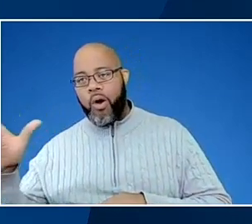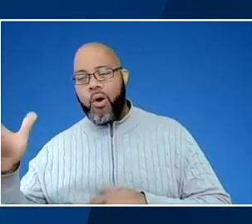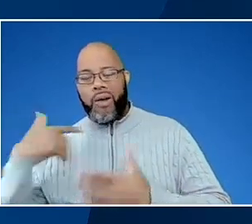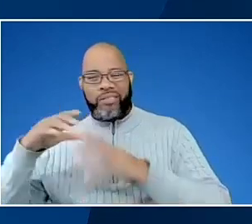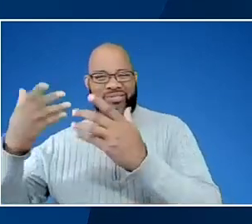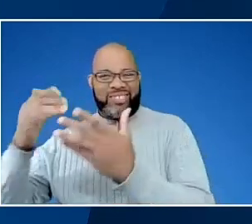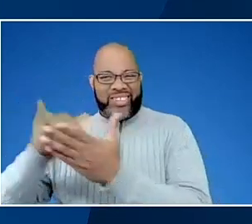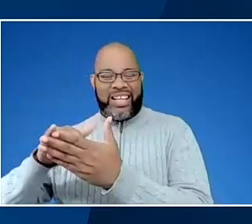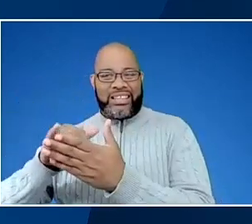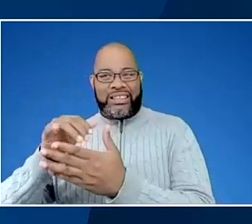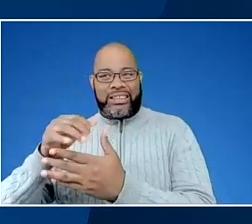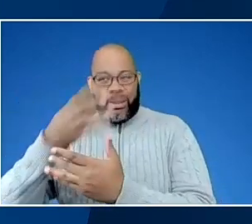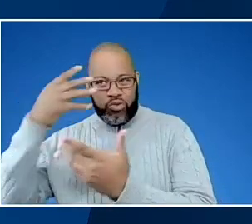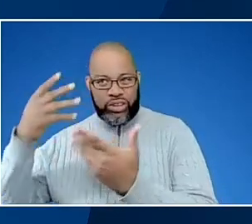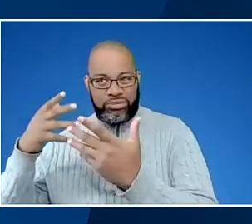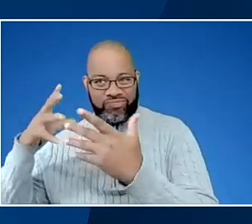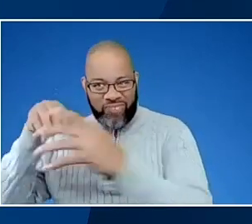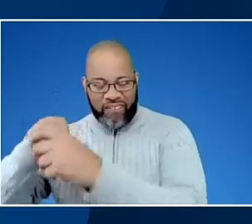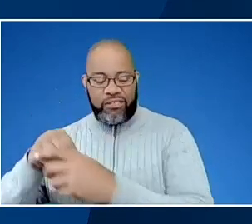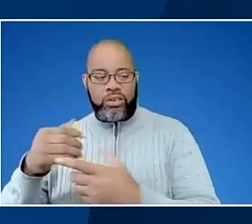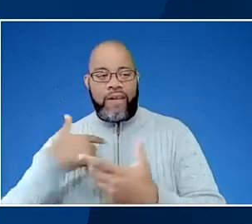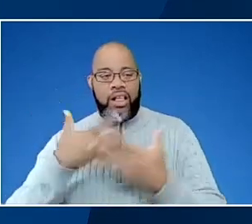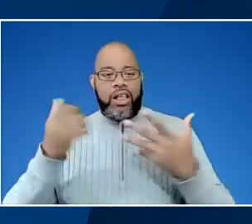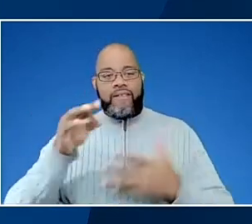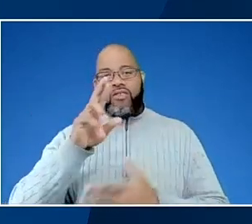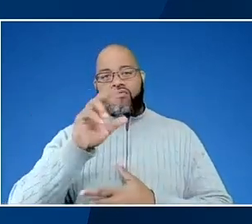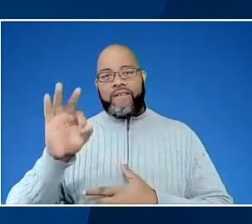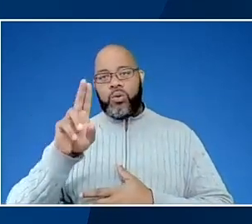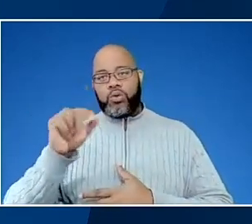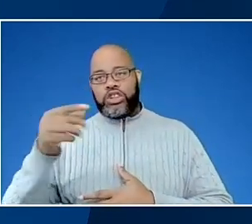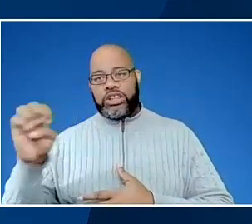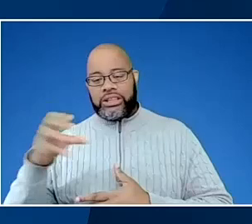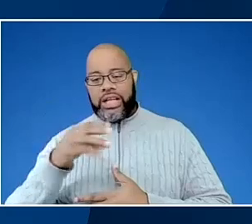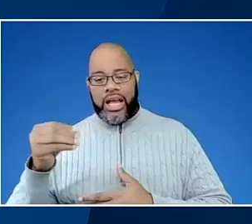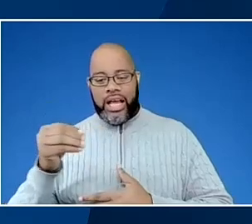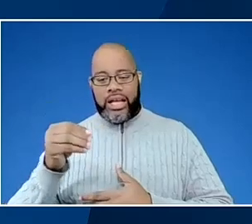because there are a lot of refugees and asylum seekers here.